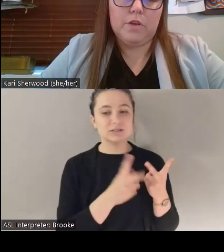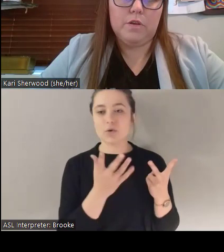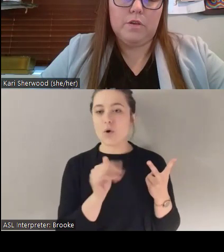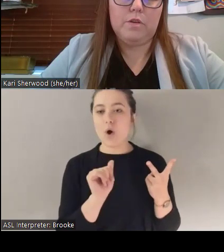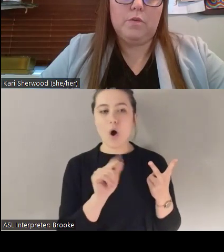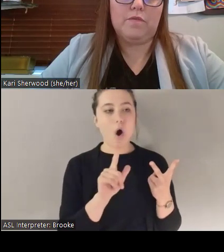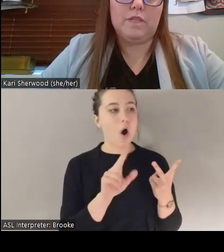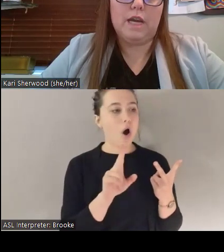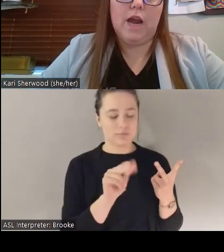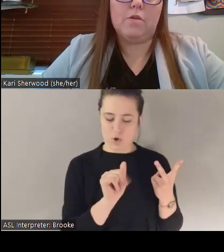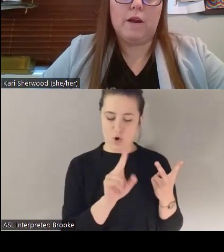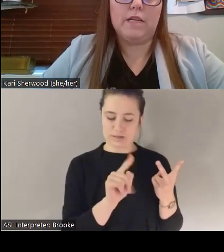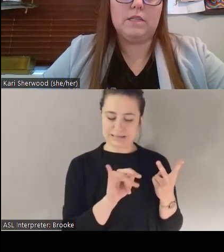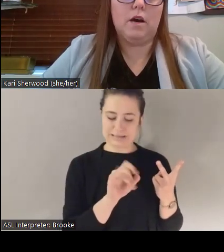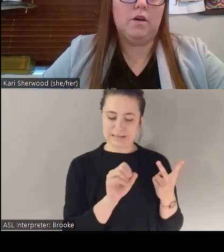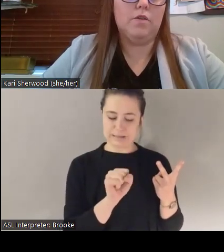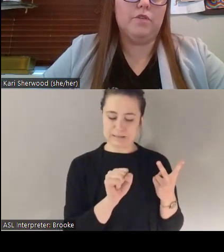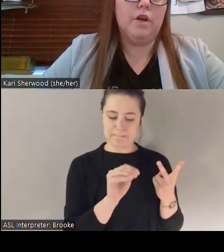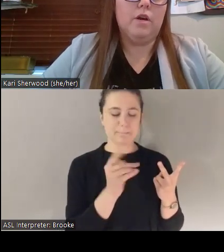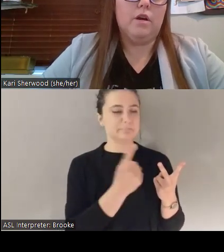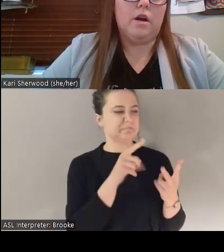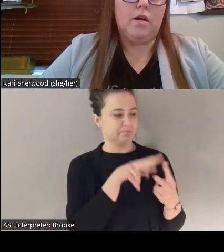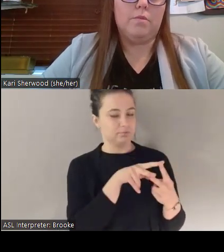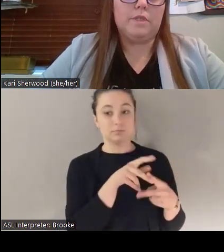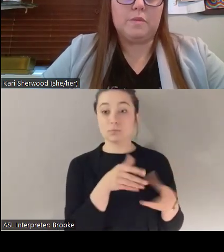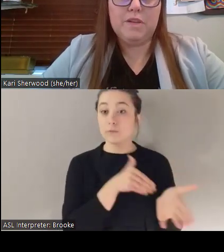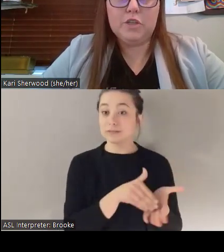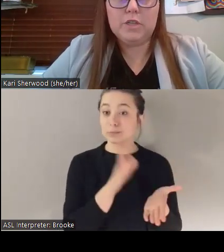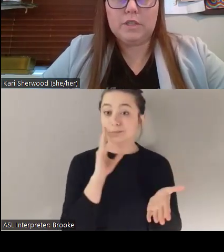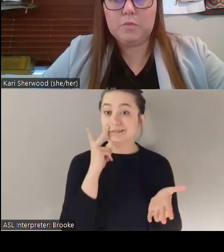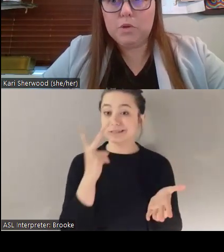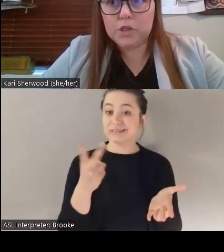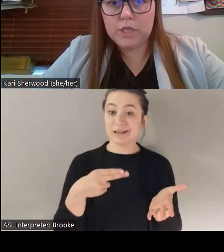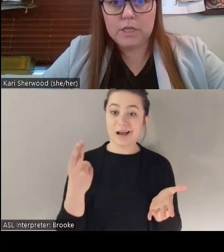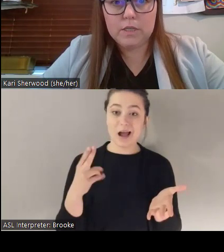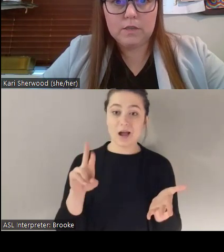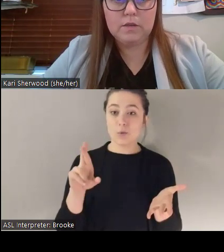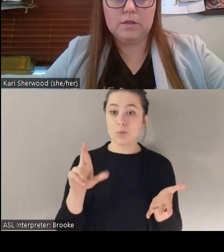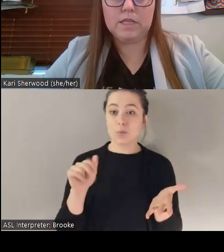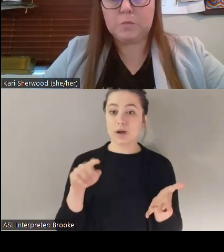you often see higher rates of suspension, expulsion,